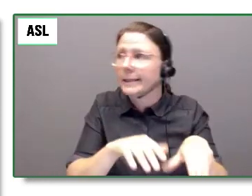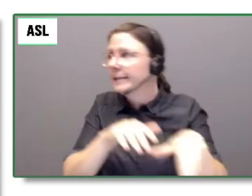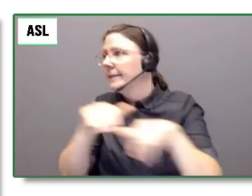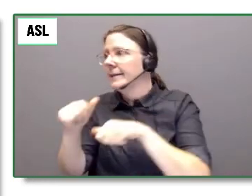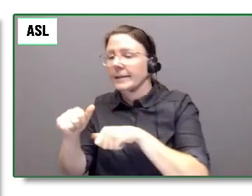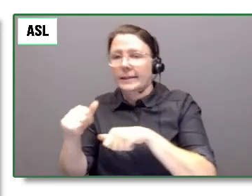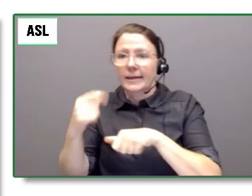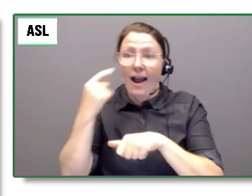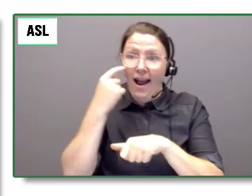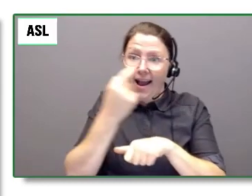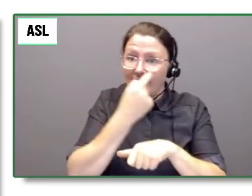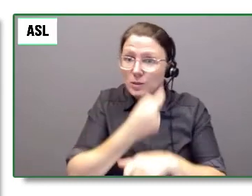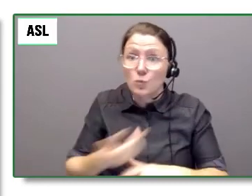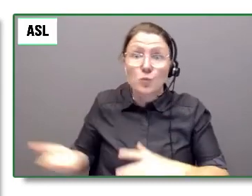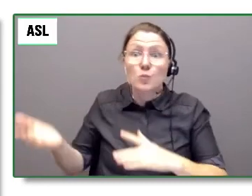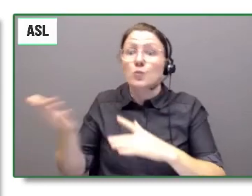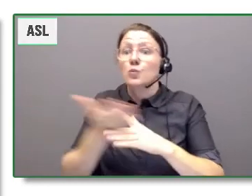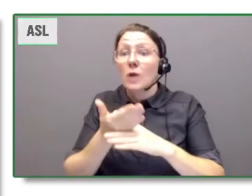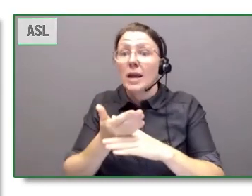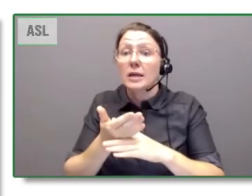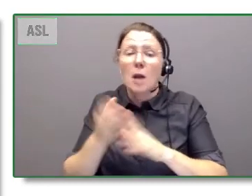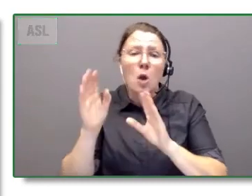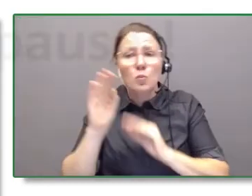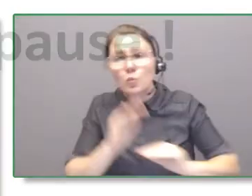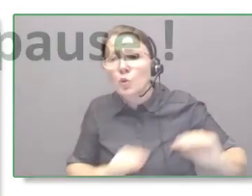we'll see you all back here soon.